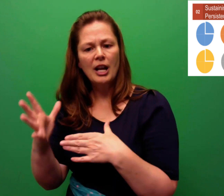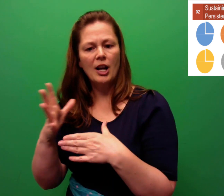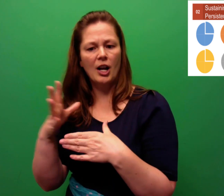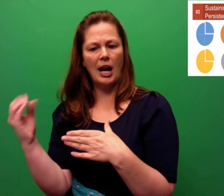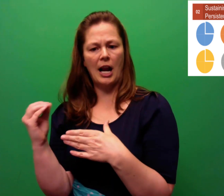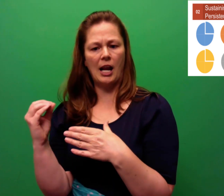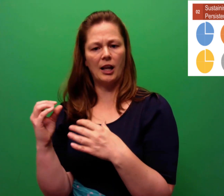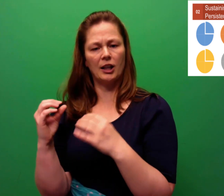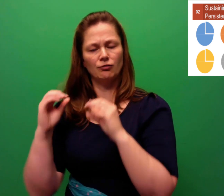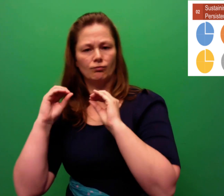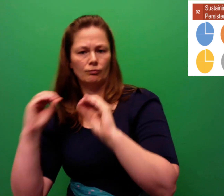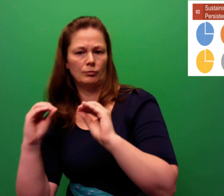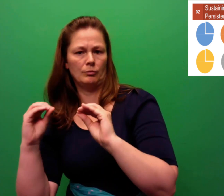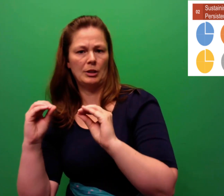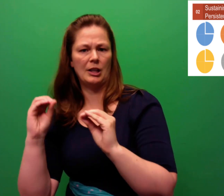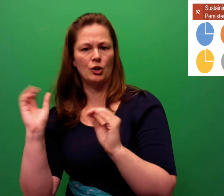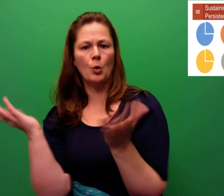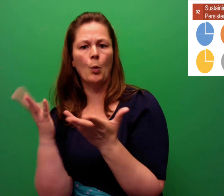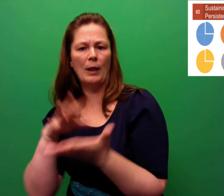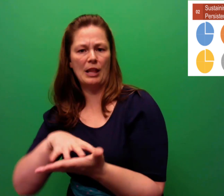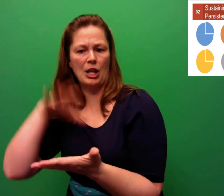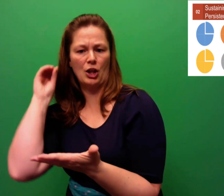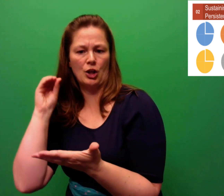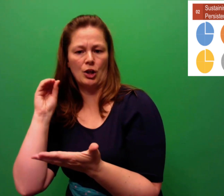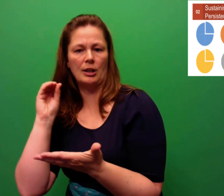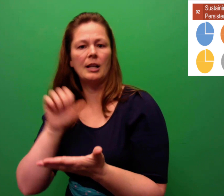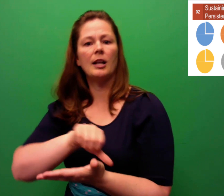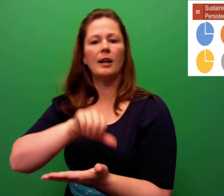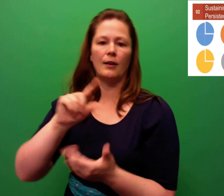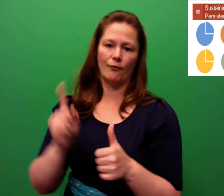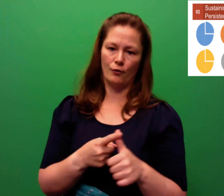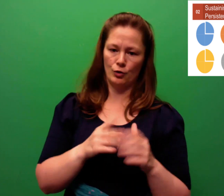each student has an opportunity to share and instruct what they learned in their